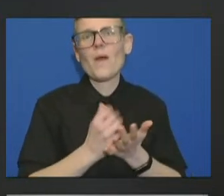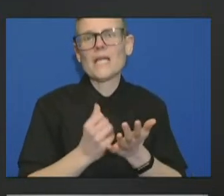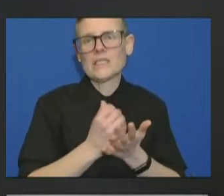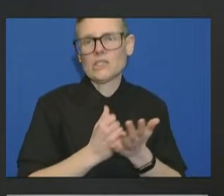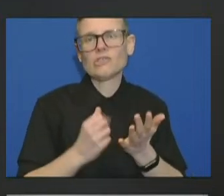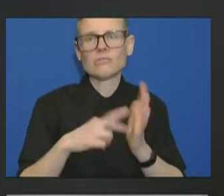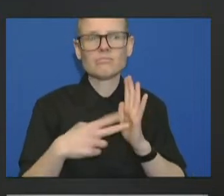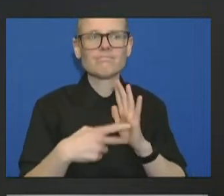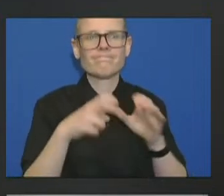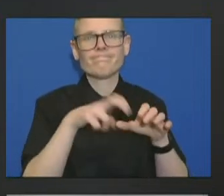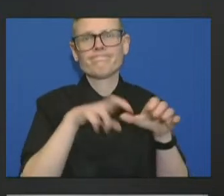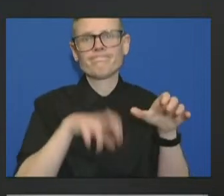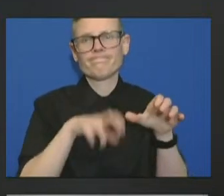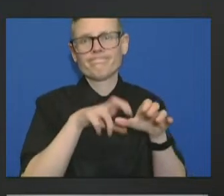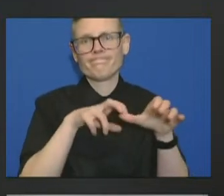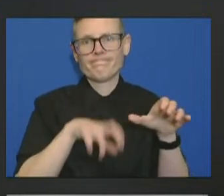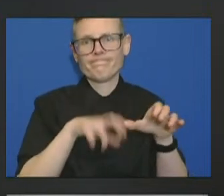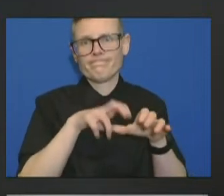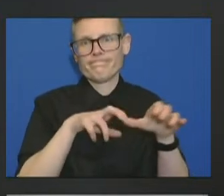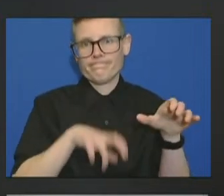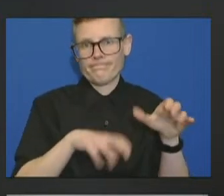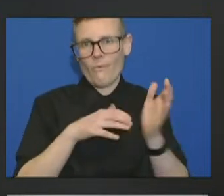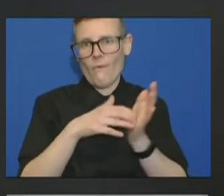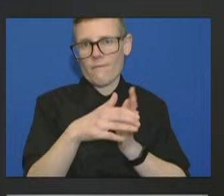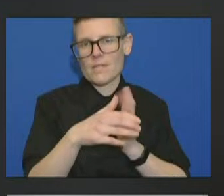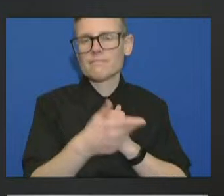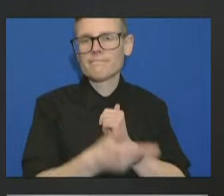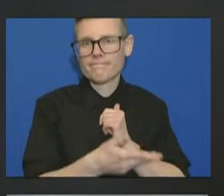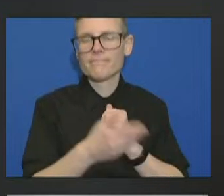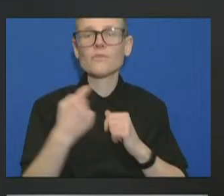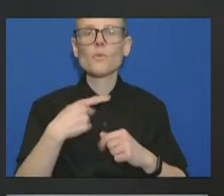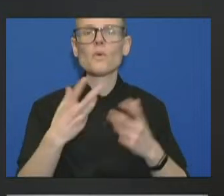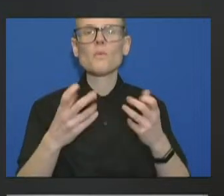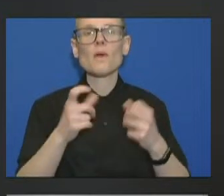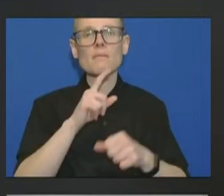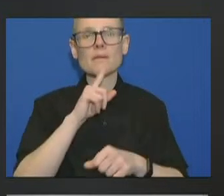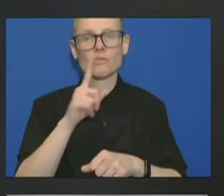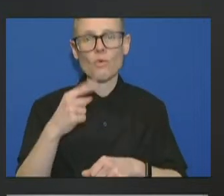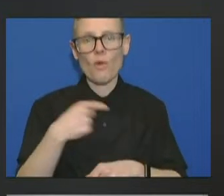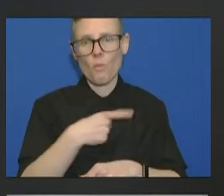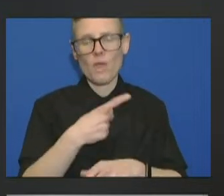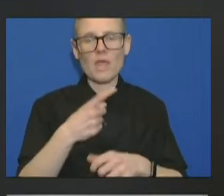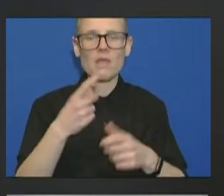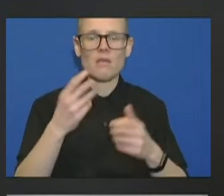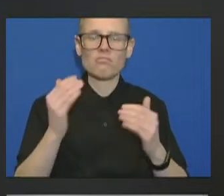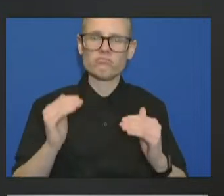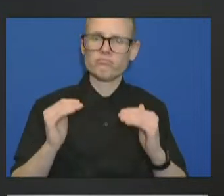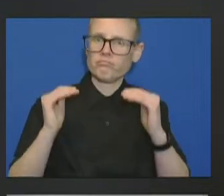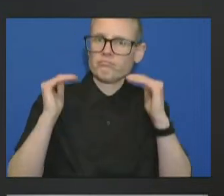are also receiving the lowest wage and we have a high turnover